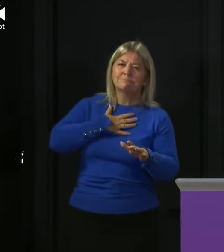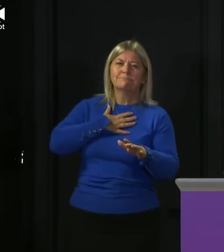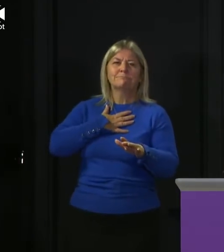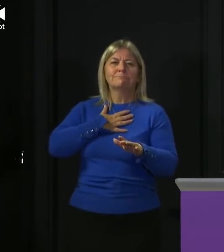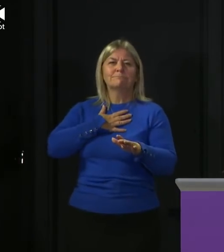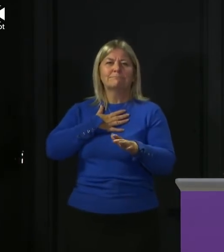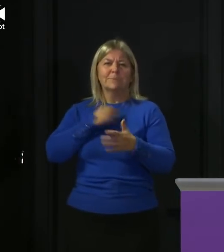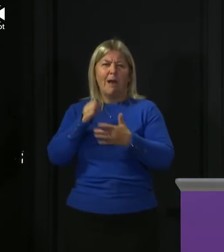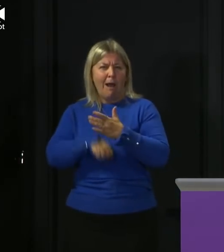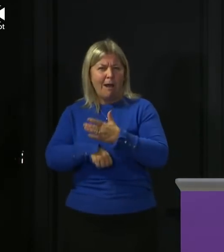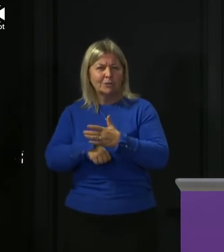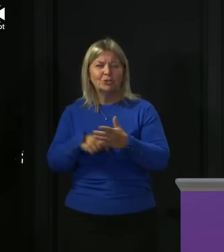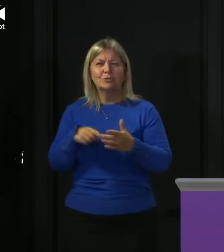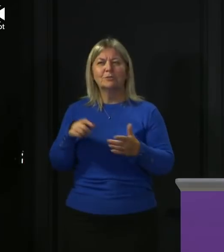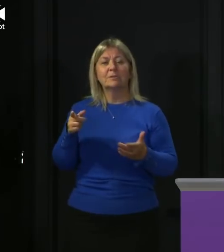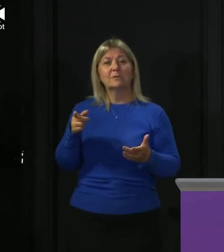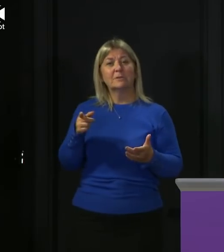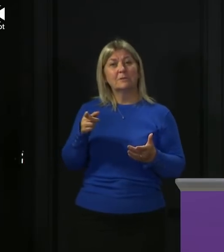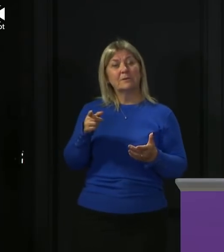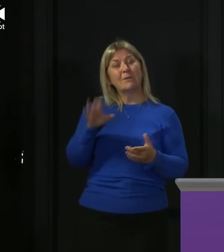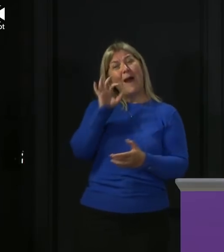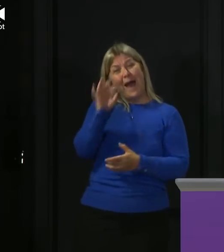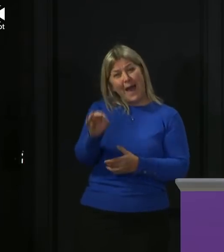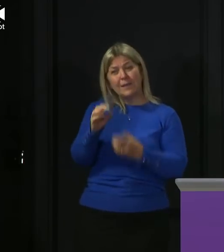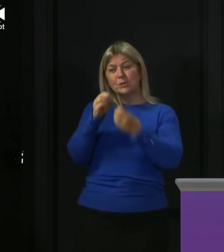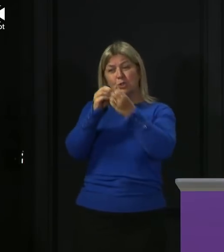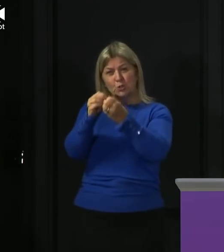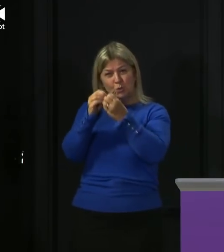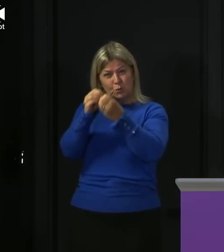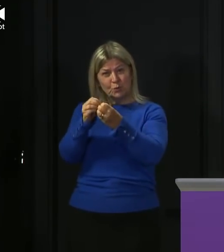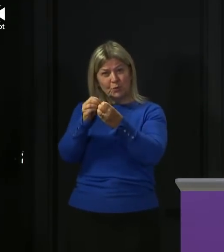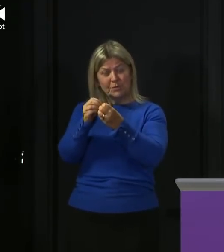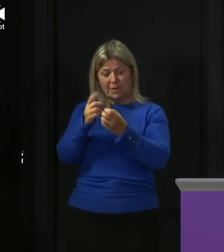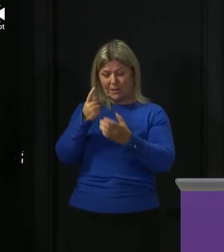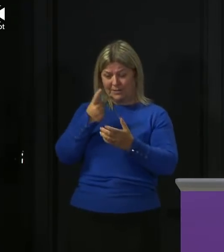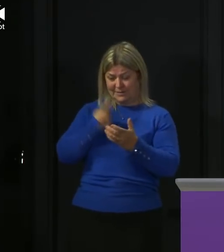but what we are asking students to do around self-isolation is not different to what we're